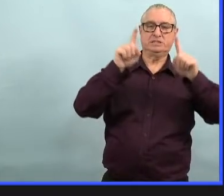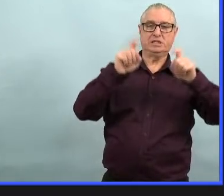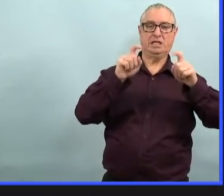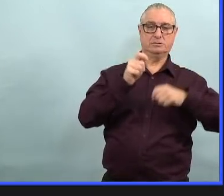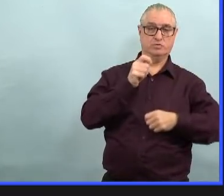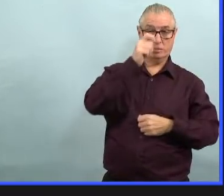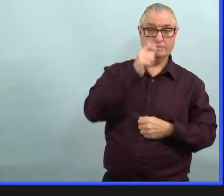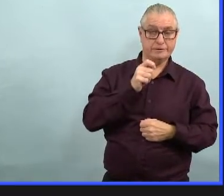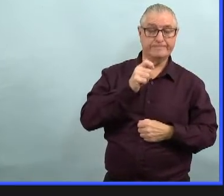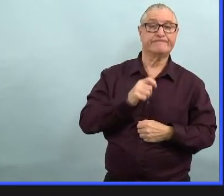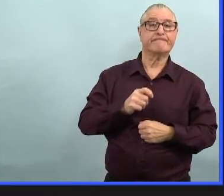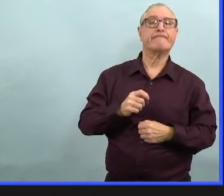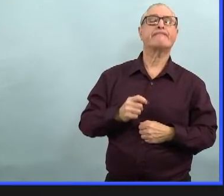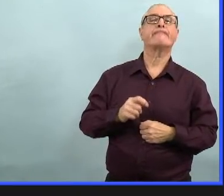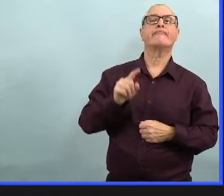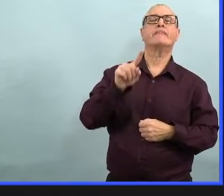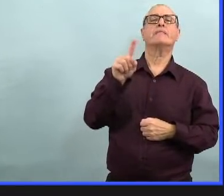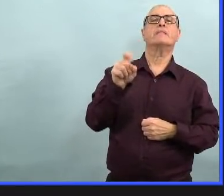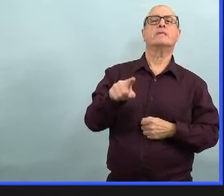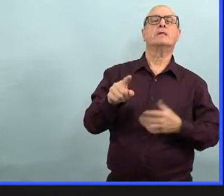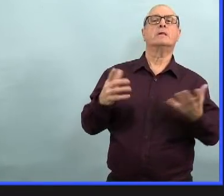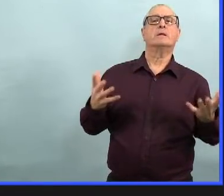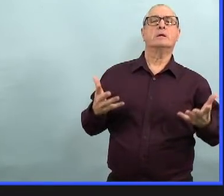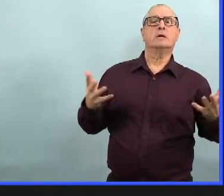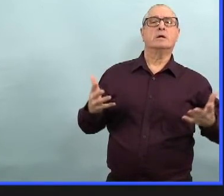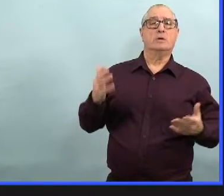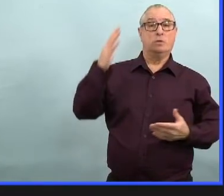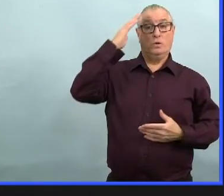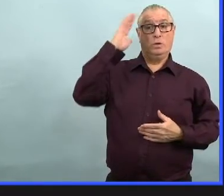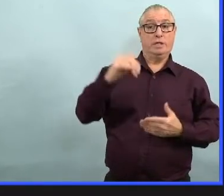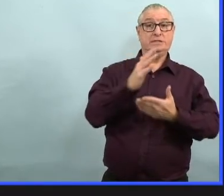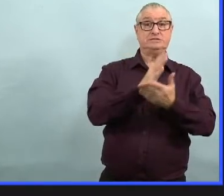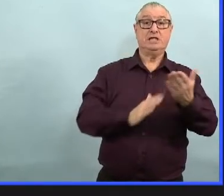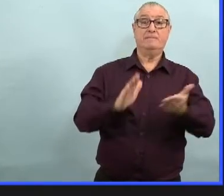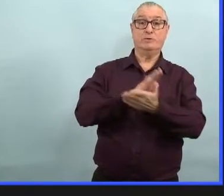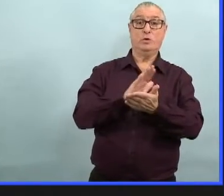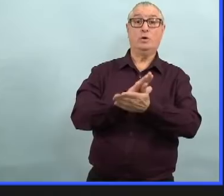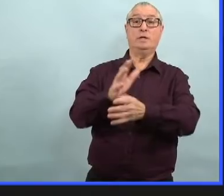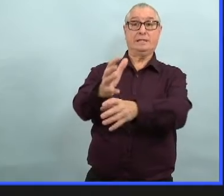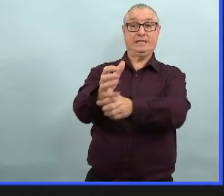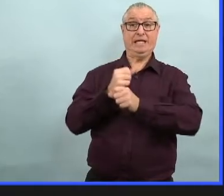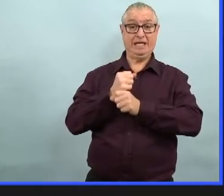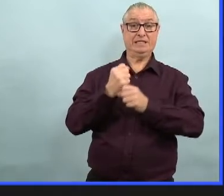test kits but teachers aren't a lot of people are just asking like what are the priorities